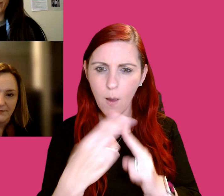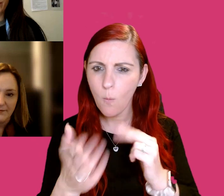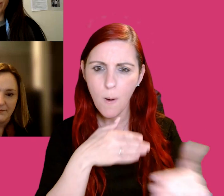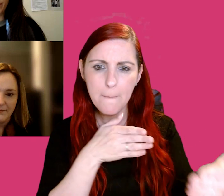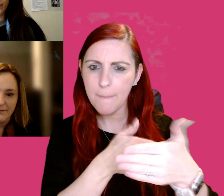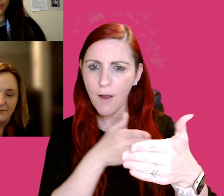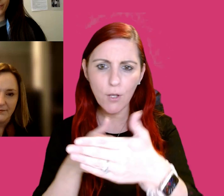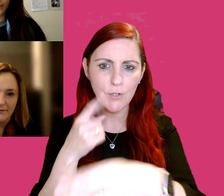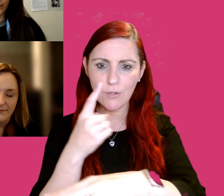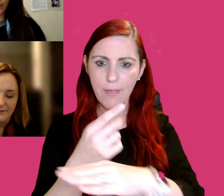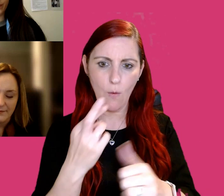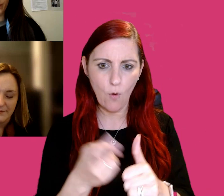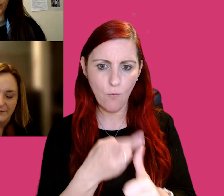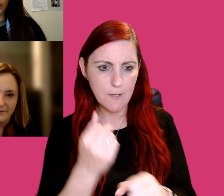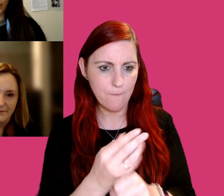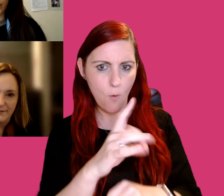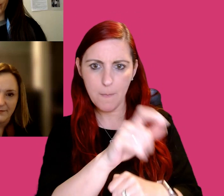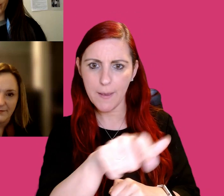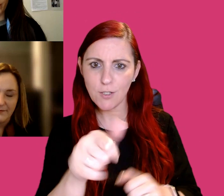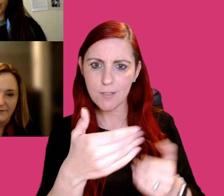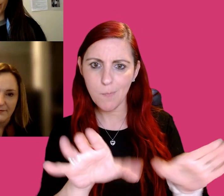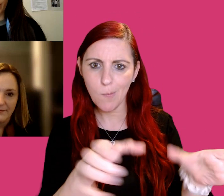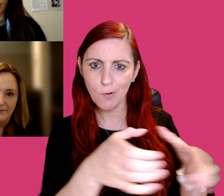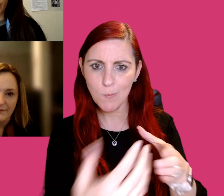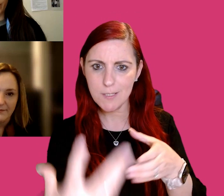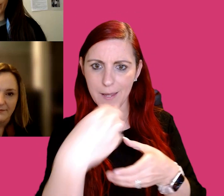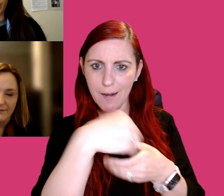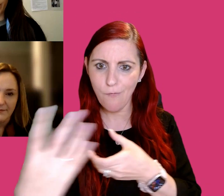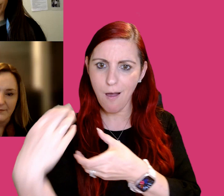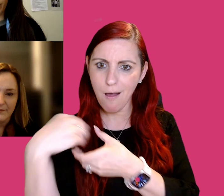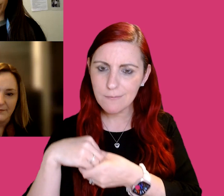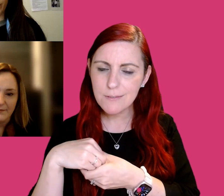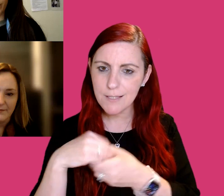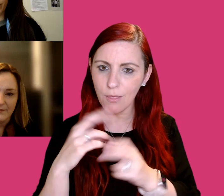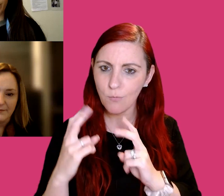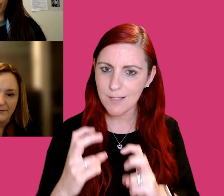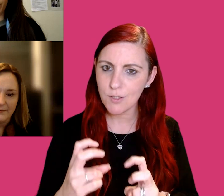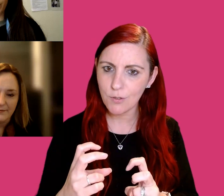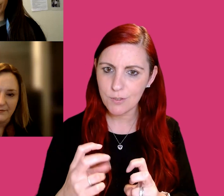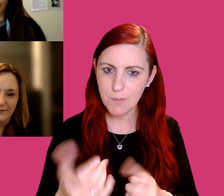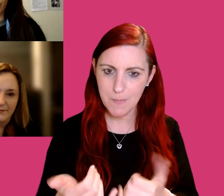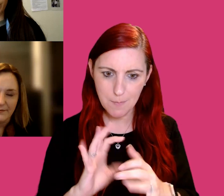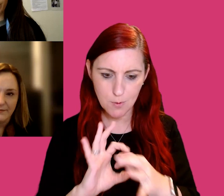are there for patients and public groups to be able to engage to be able to access what you're